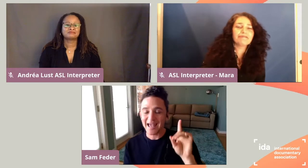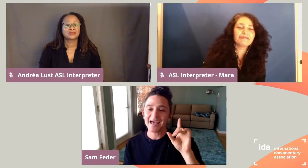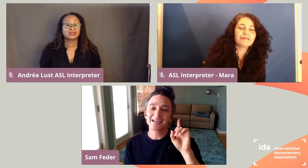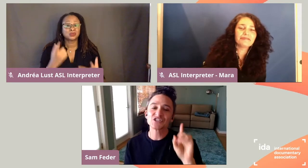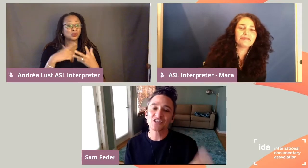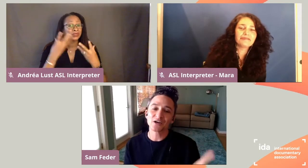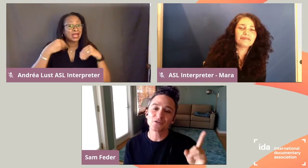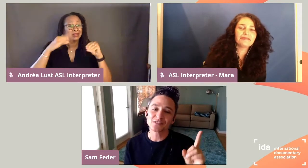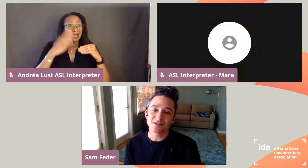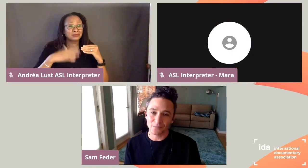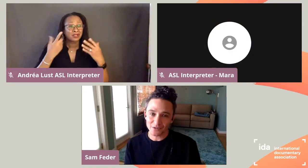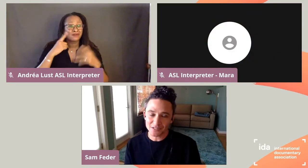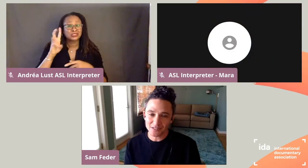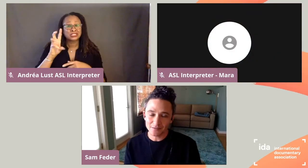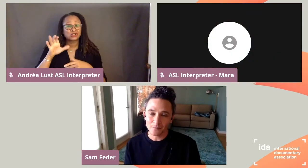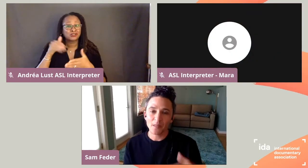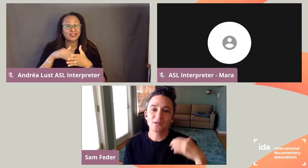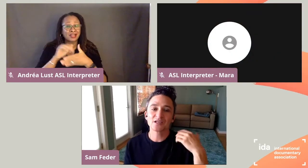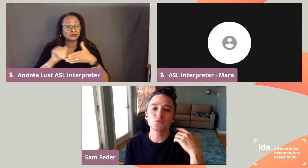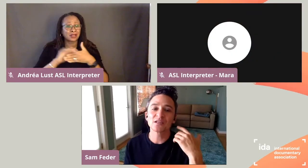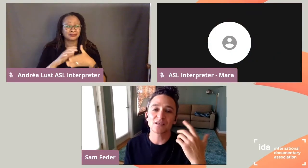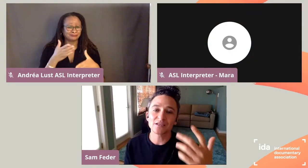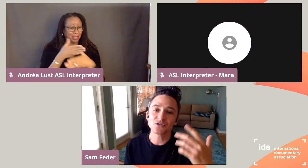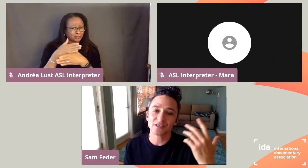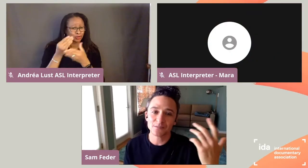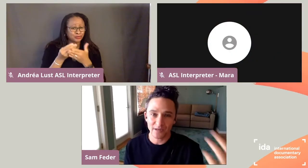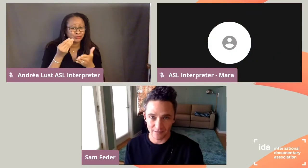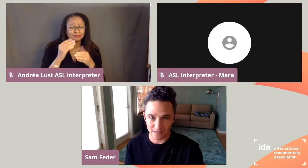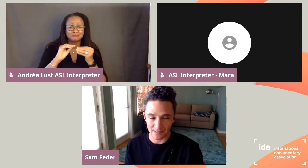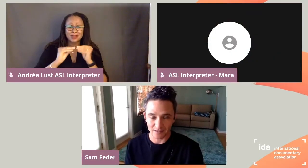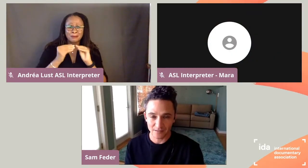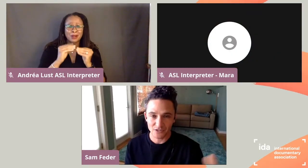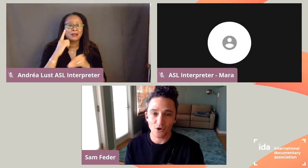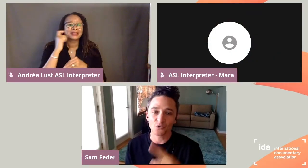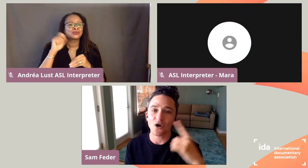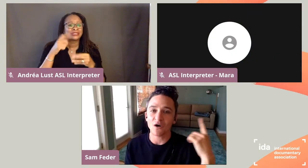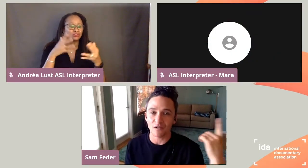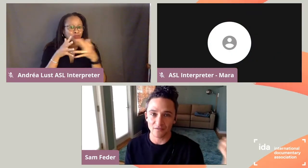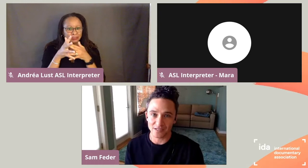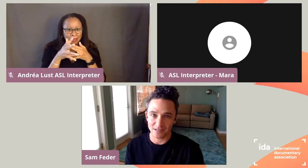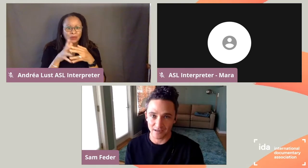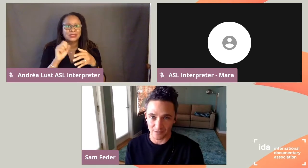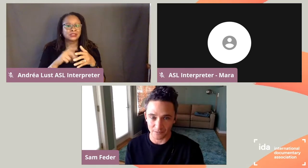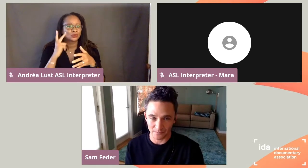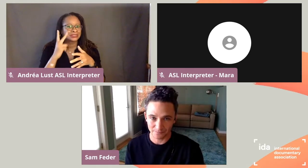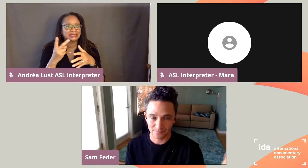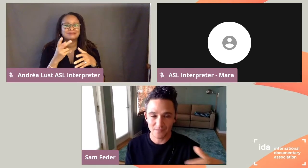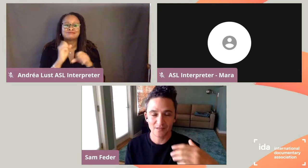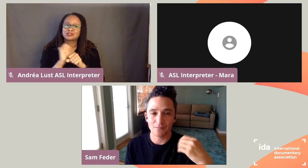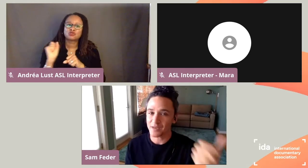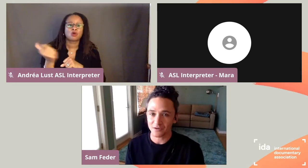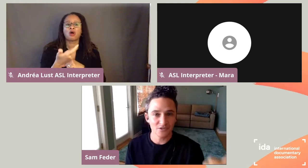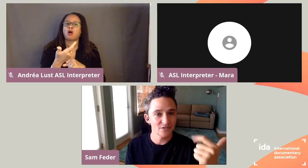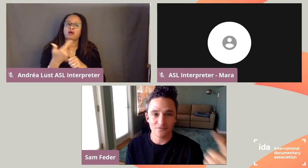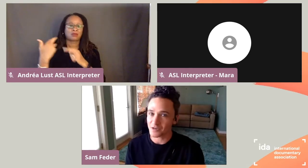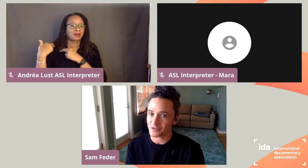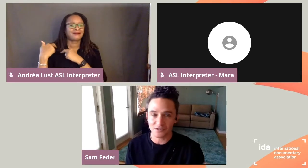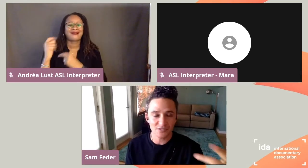And I share those numbers because we need transparency to hold all of us accountable, the makers, the funders,